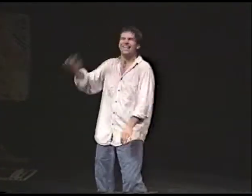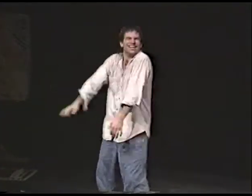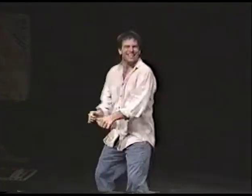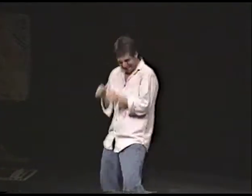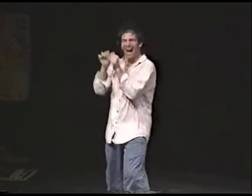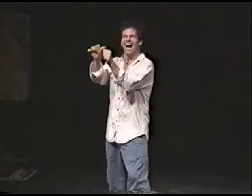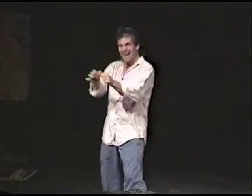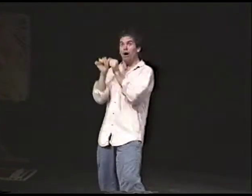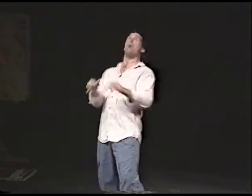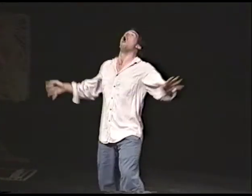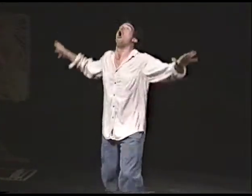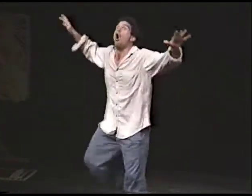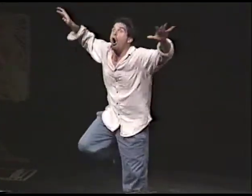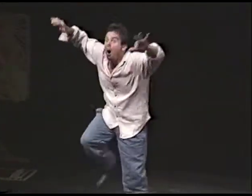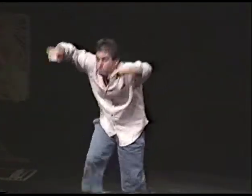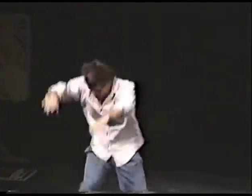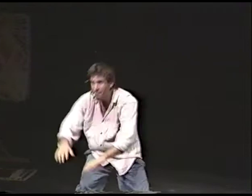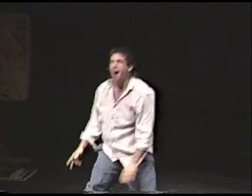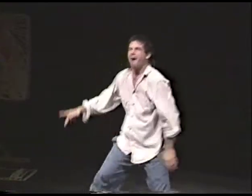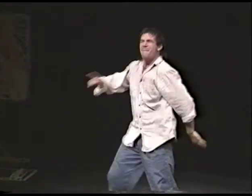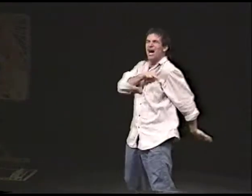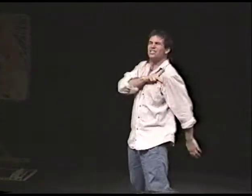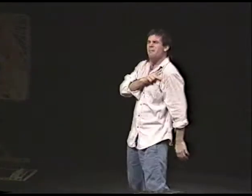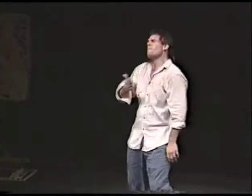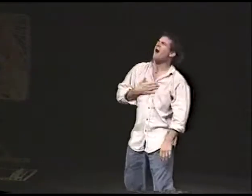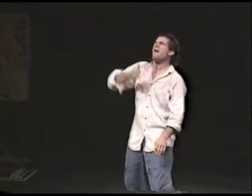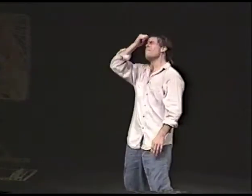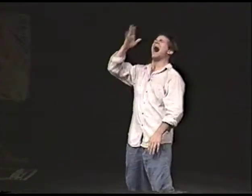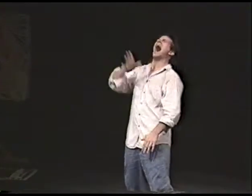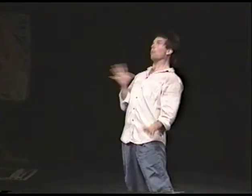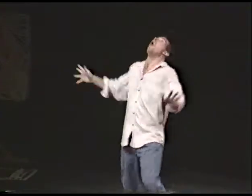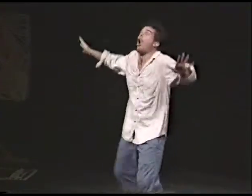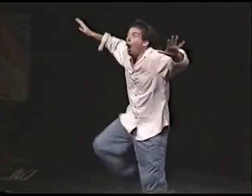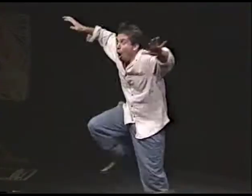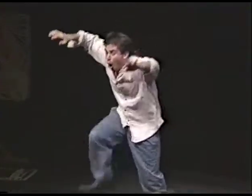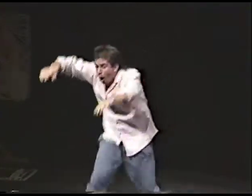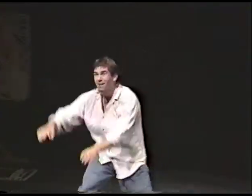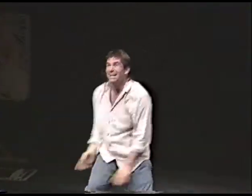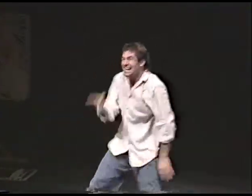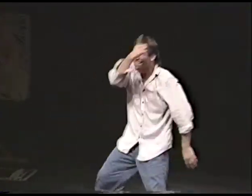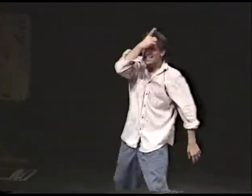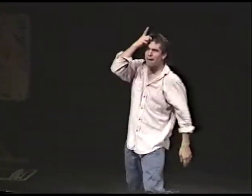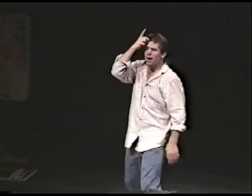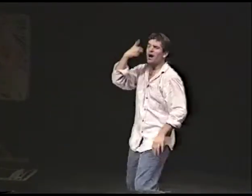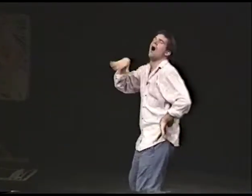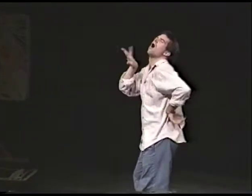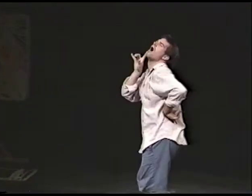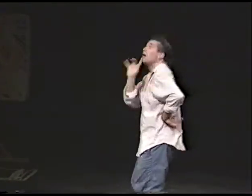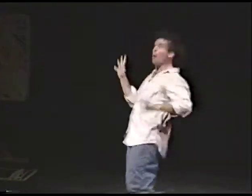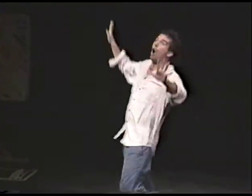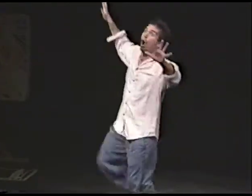Ella, continuing her way down into the water. Patrick Grable singing-- (SINGING) My man. down into the water.